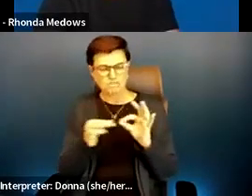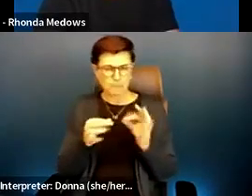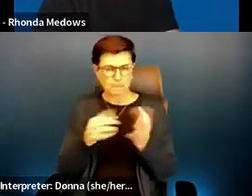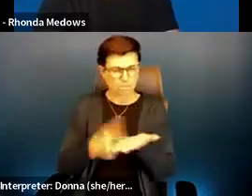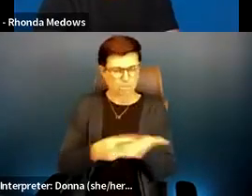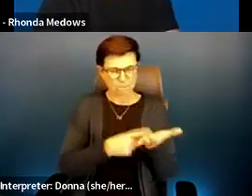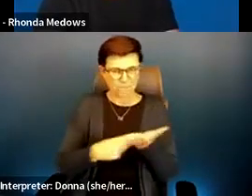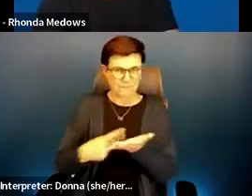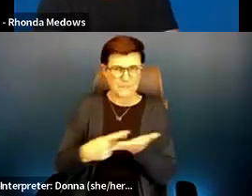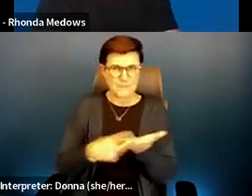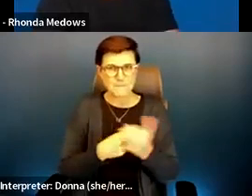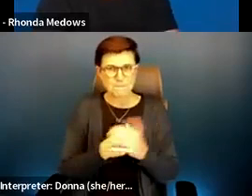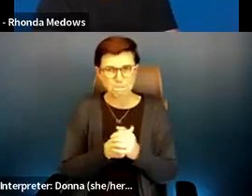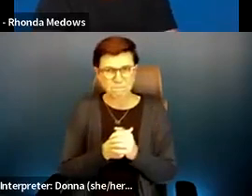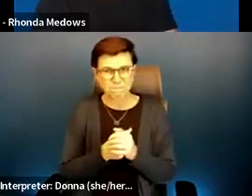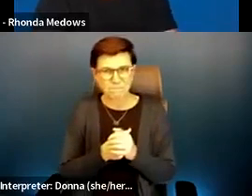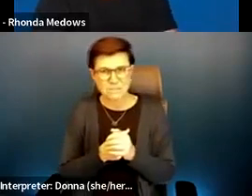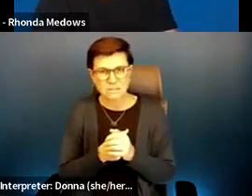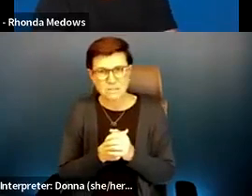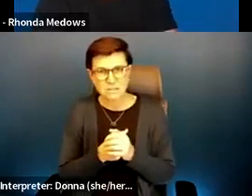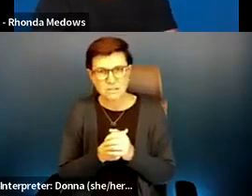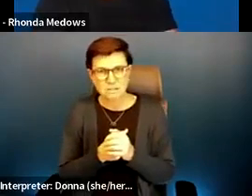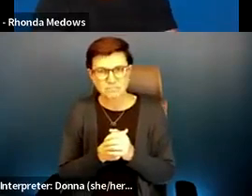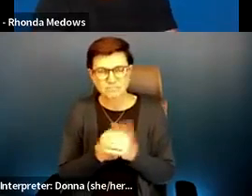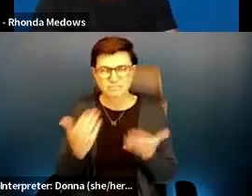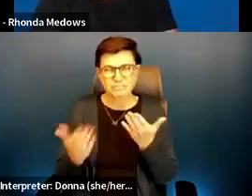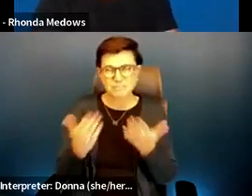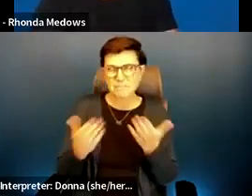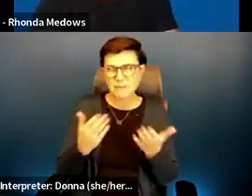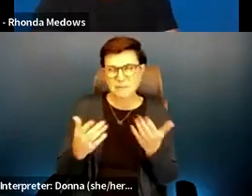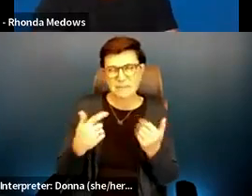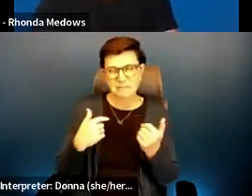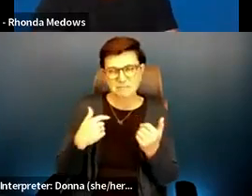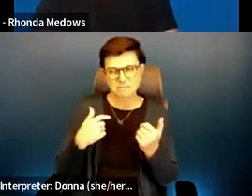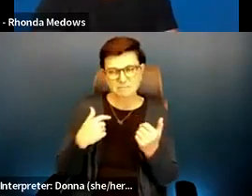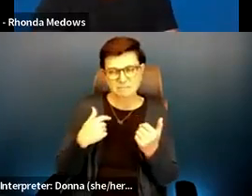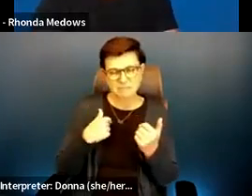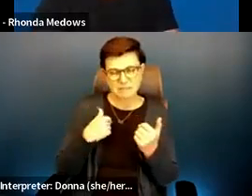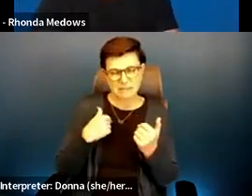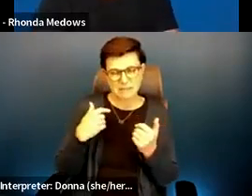and maybe it's just reading between the lines and I'm leaning too much into it, but it's sounding to me